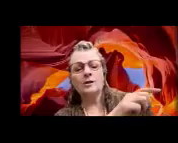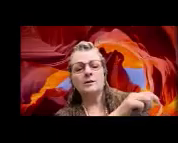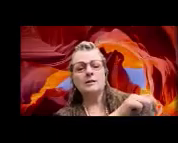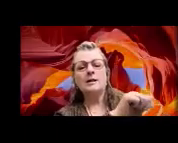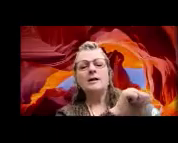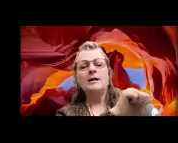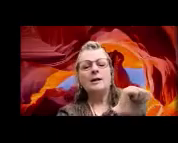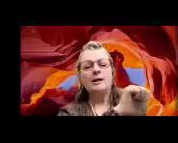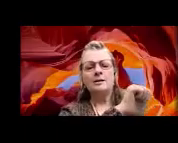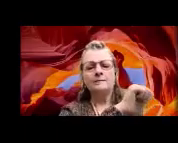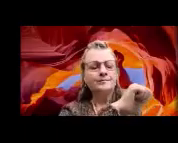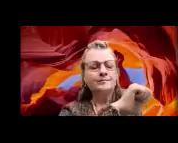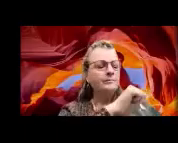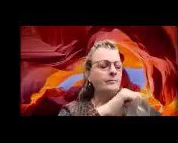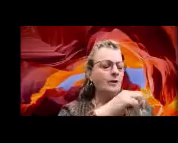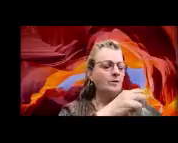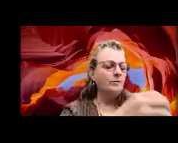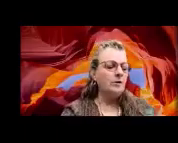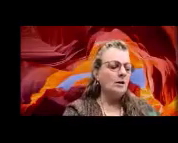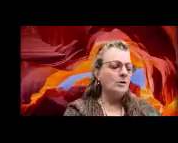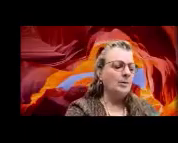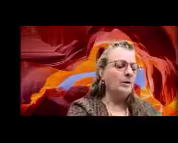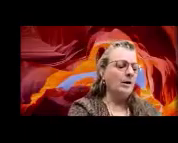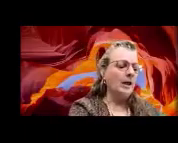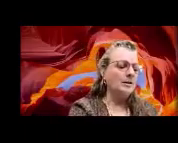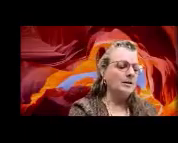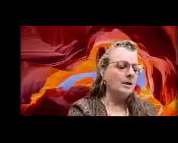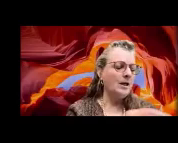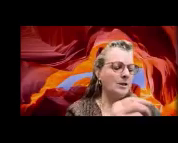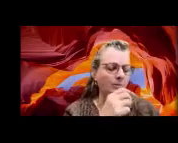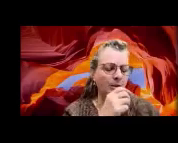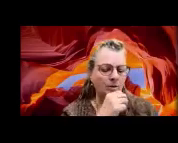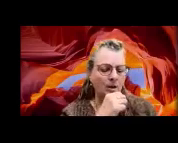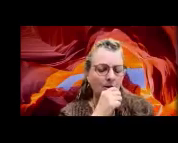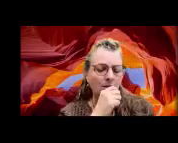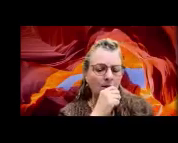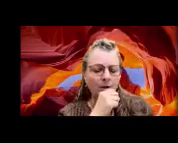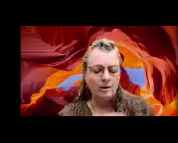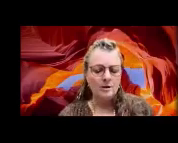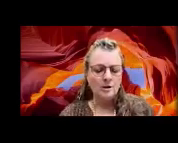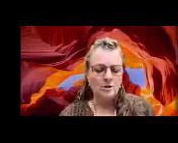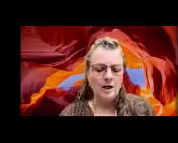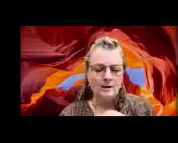else. And so if you talk to a playground, aid is like, yeah, she plays with all the kids on the playground. She's great.